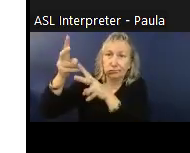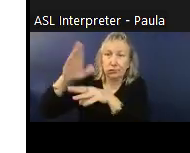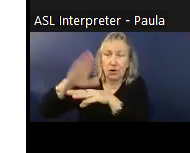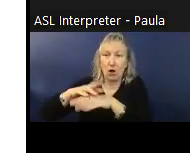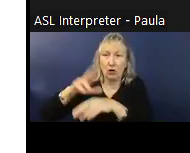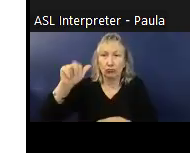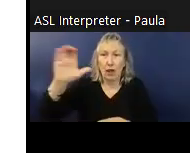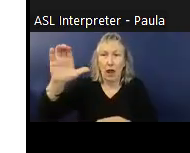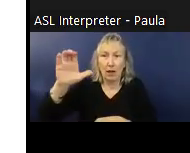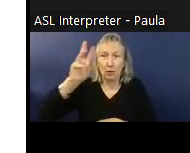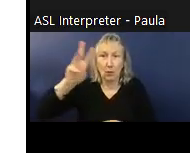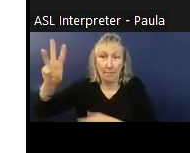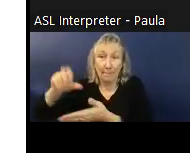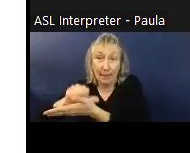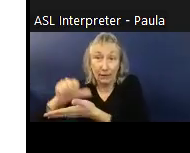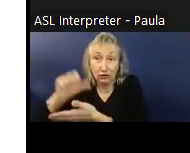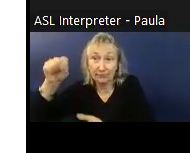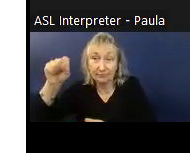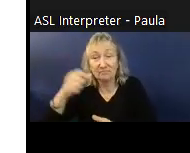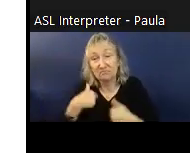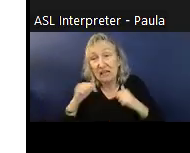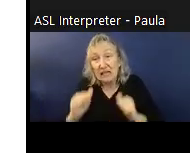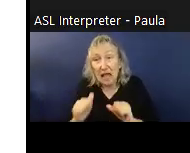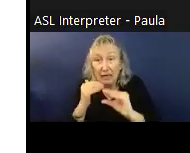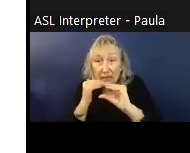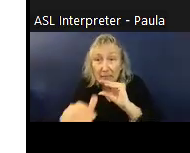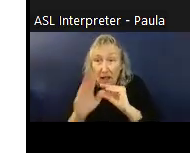provide them via e-mail to the RAC members.